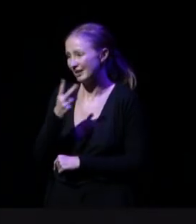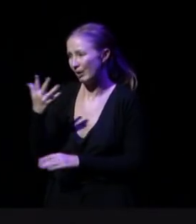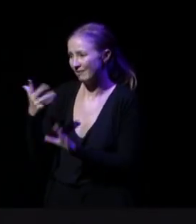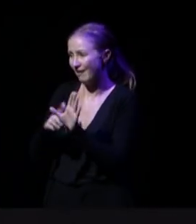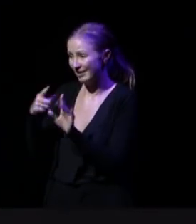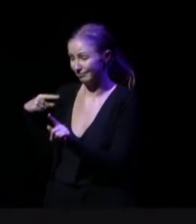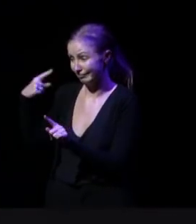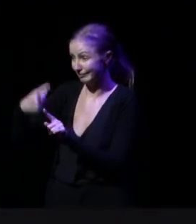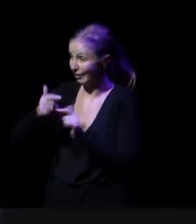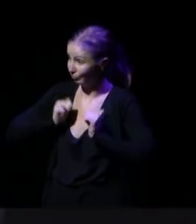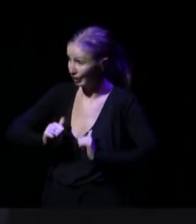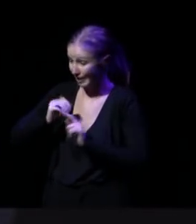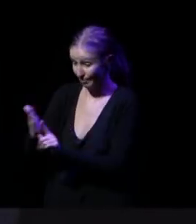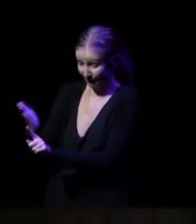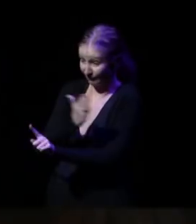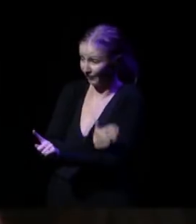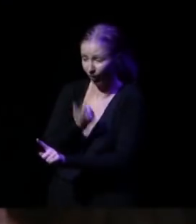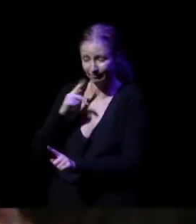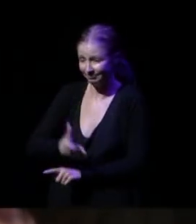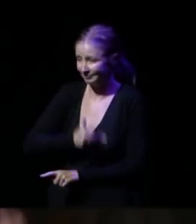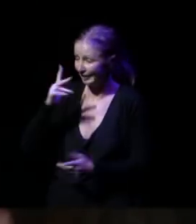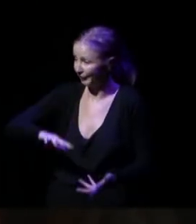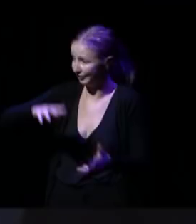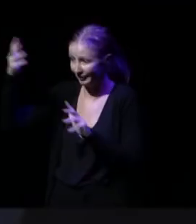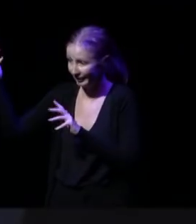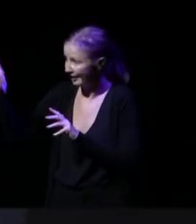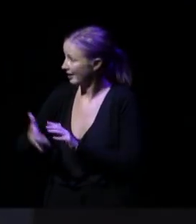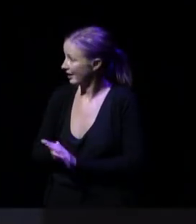I was a total wreck 25 years ago. I was, like, really busted.